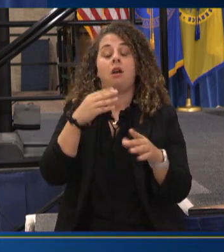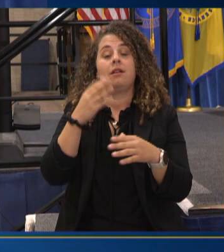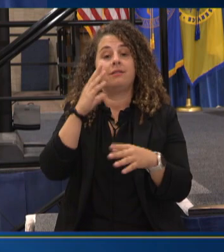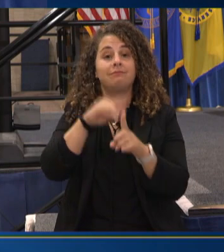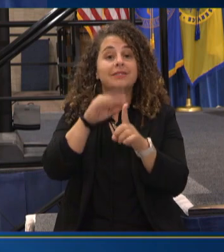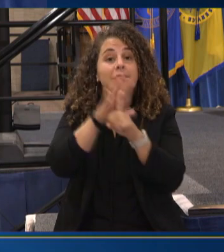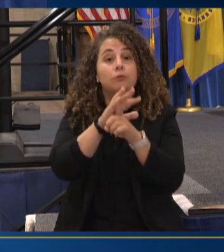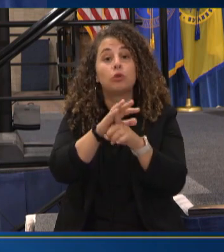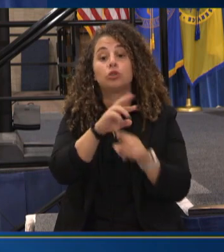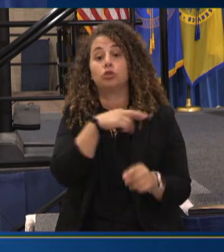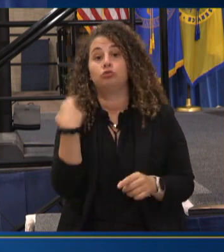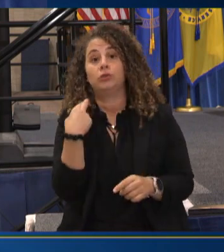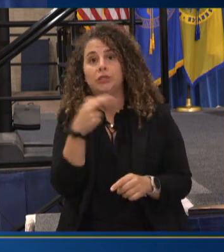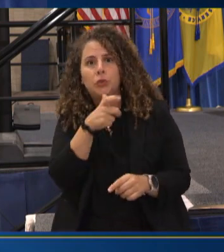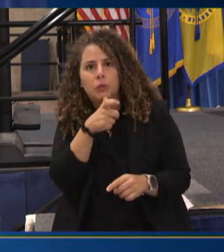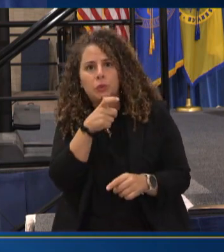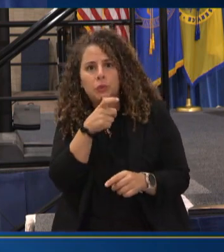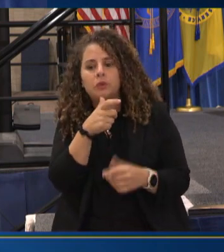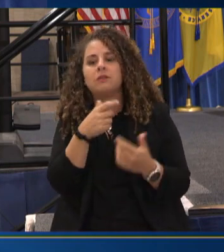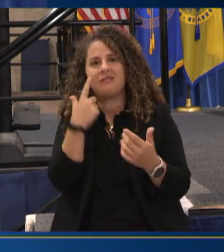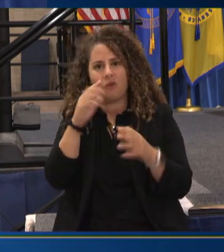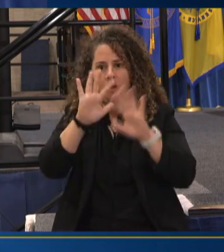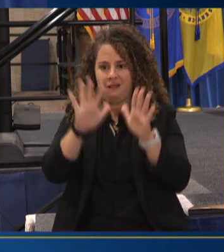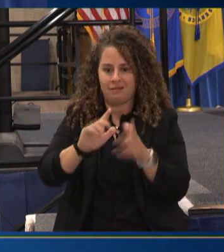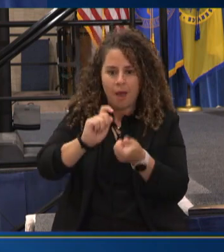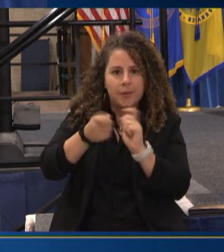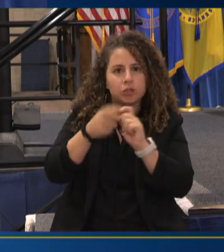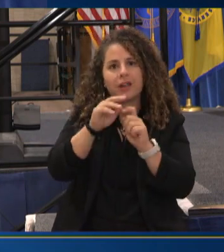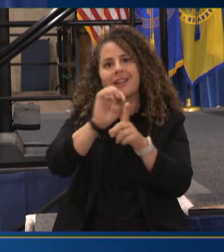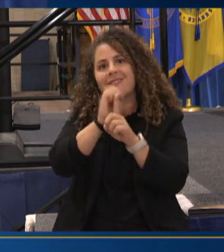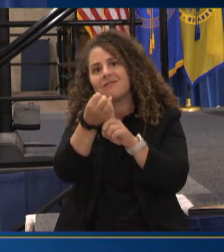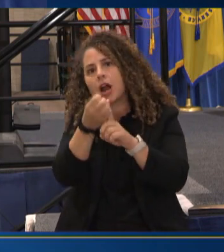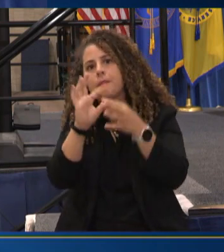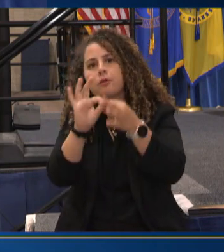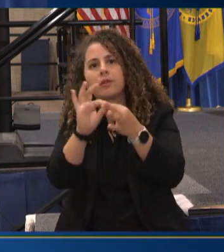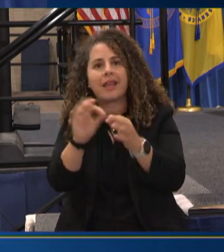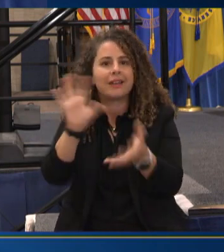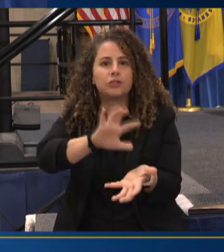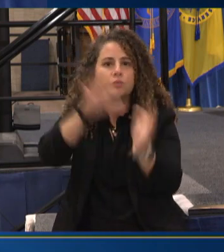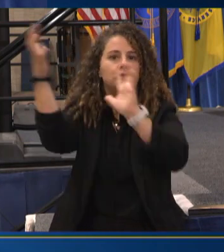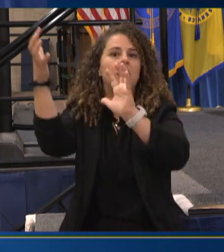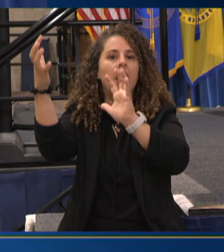risk for climate change and environmentally related disasters, those